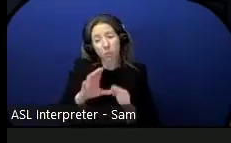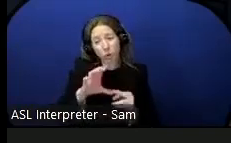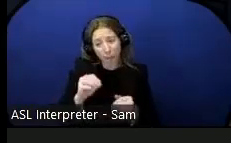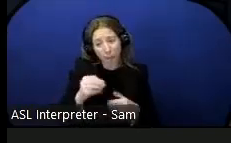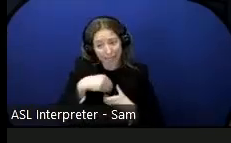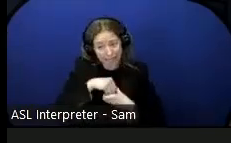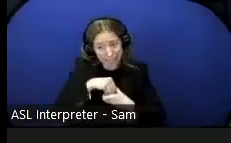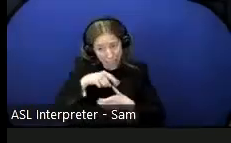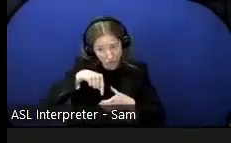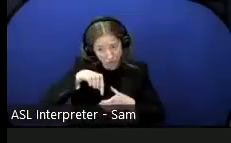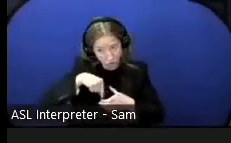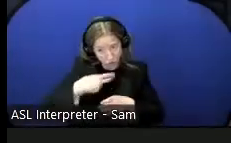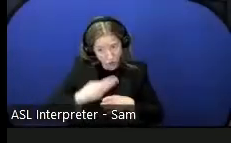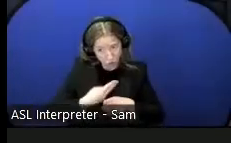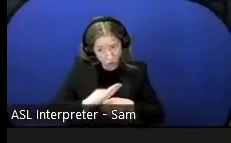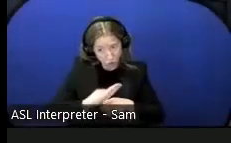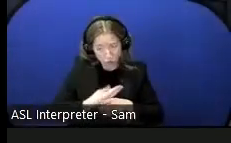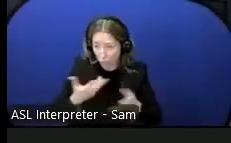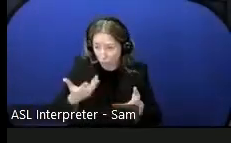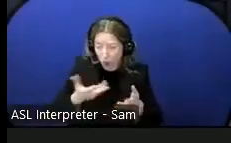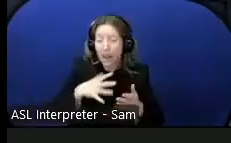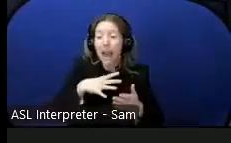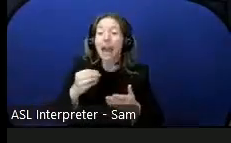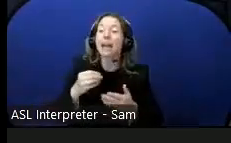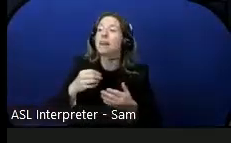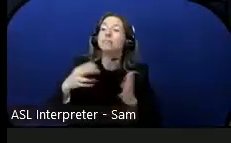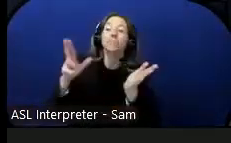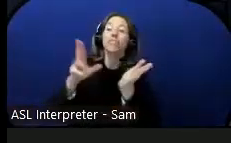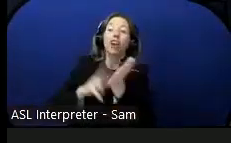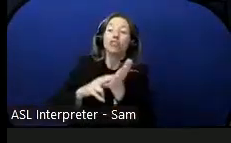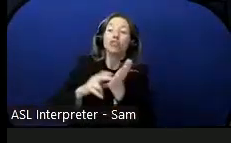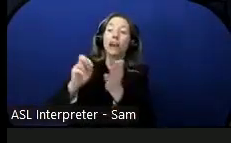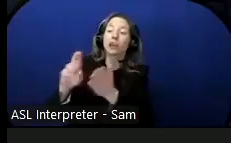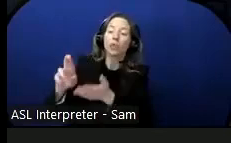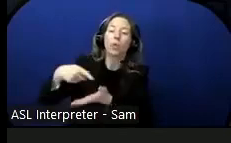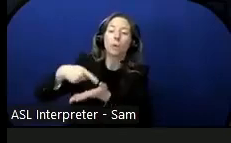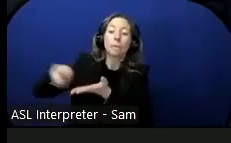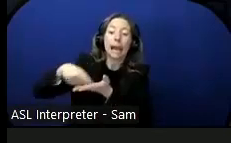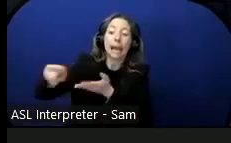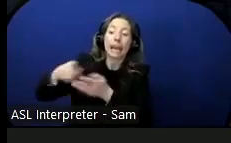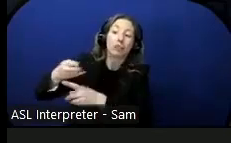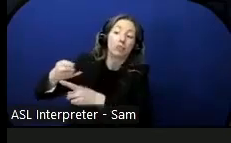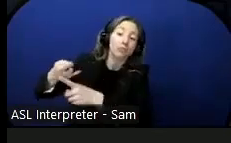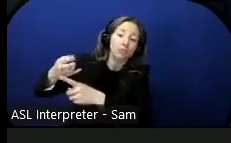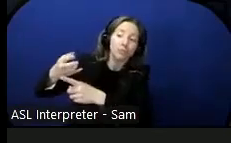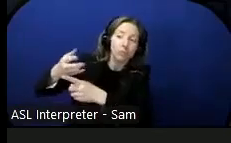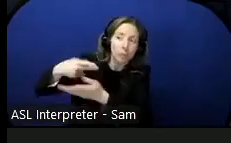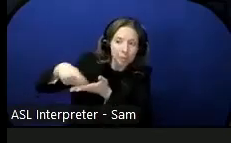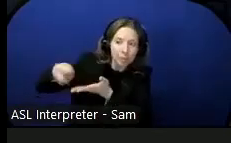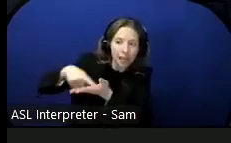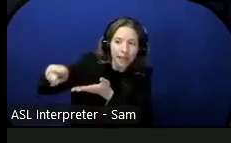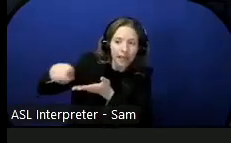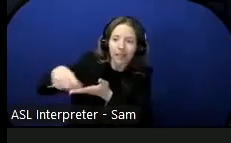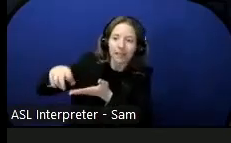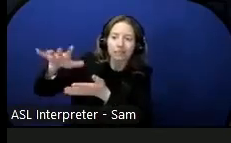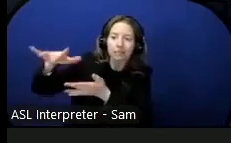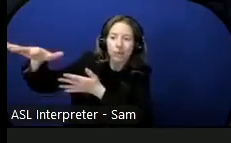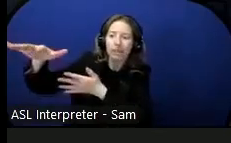to make sure that they are also complying with these rules. The expectation is that if you hire somebody to display your content